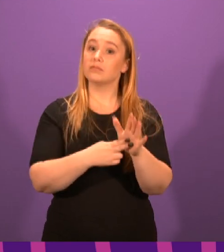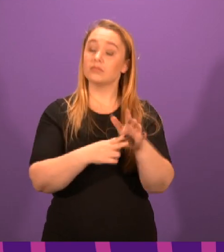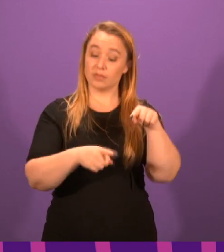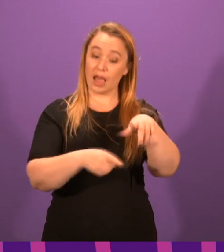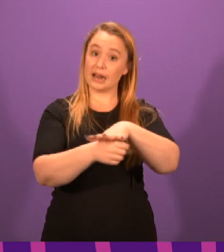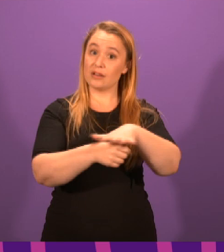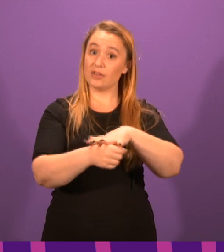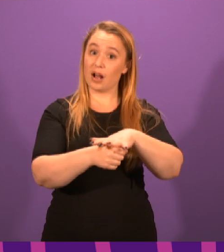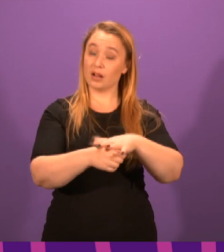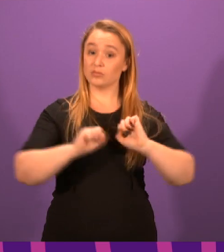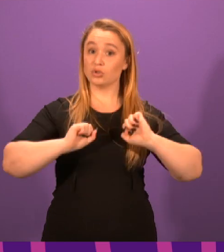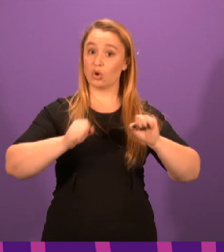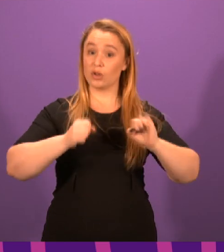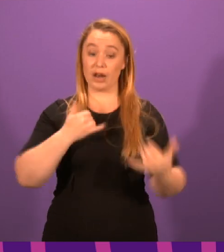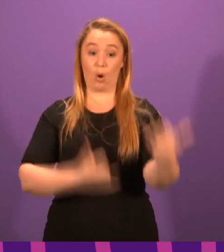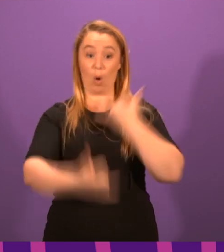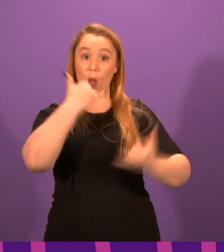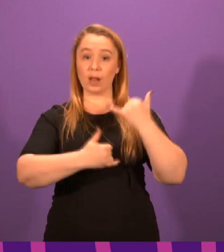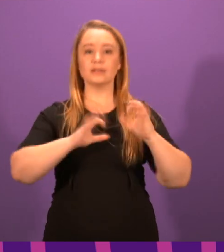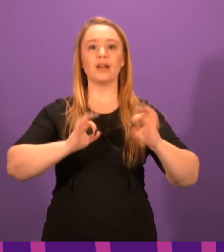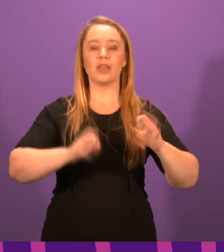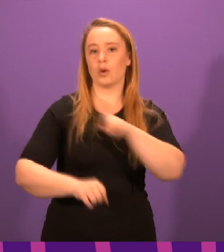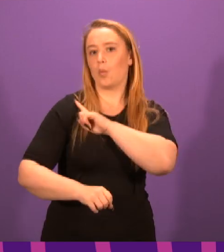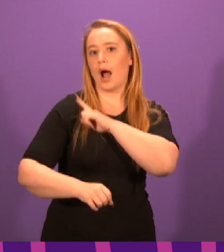waiting on the health board’s phone lines, because it has staffed up to answer them.